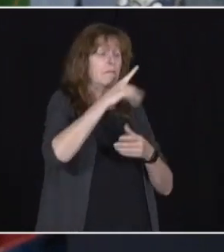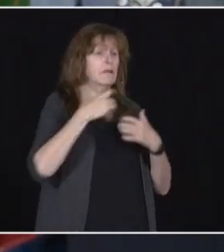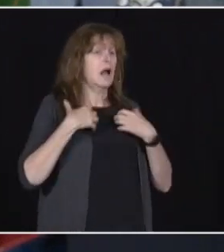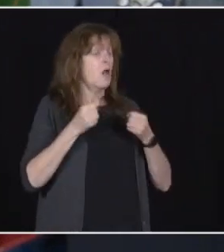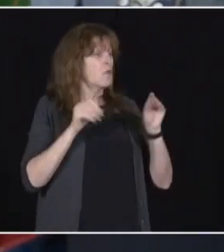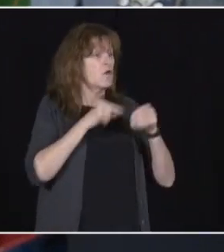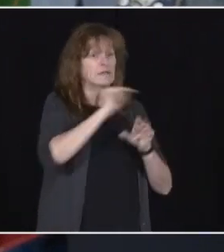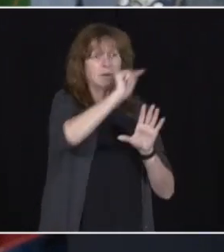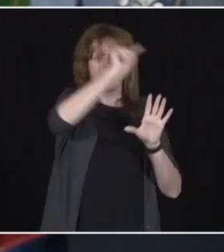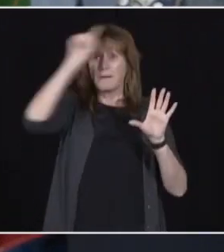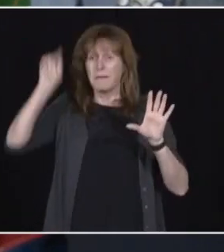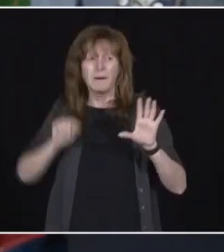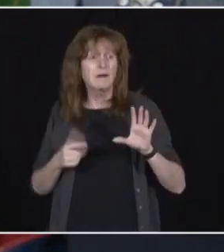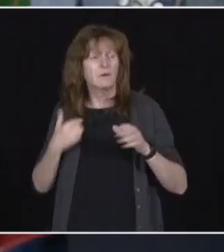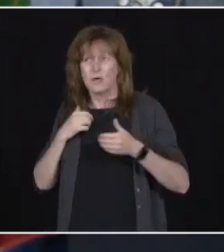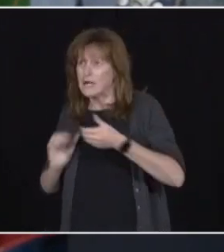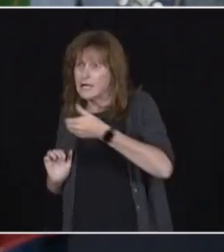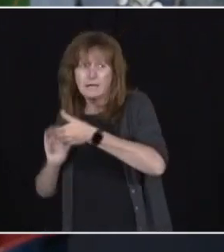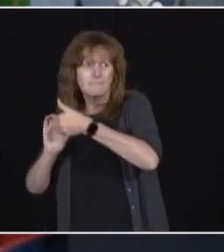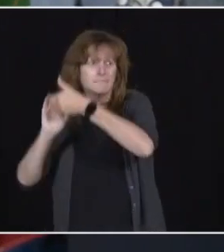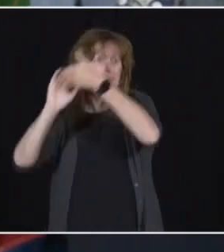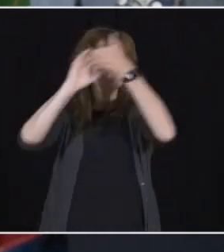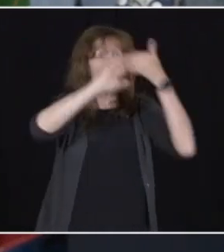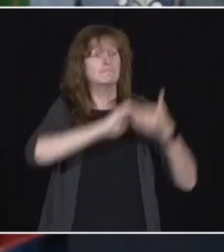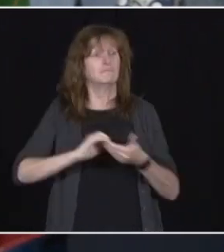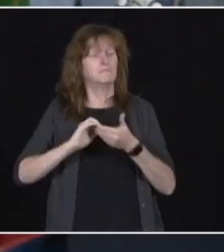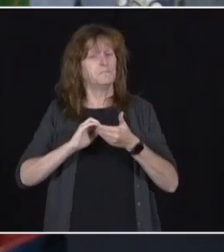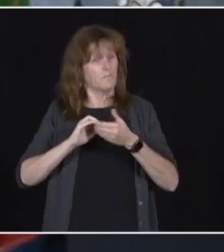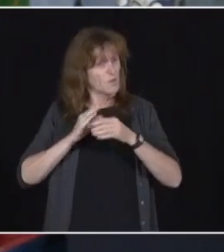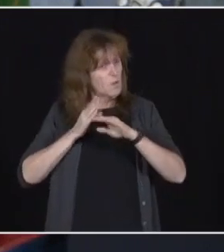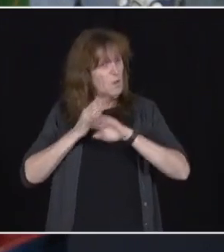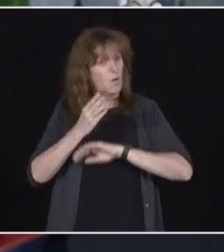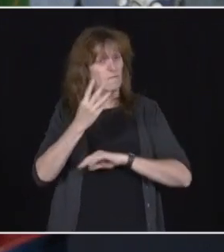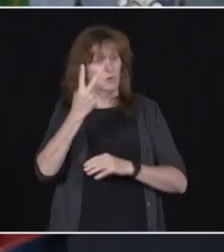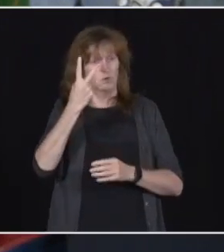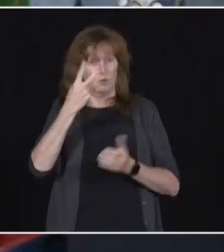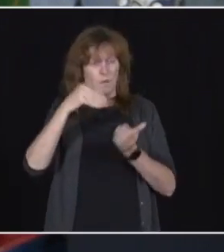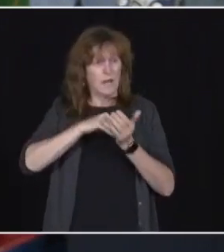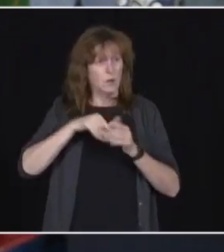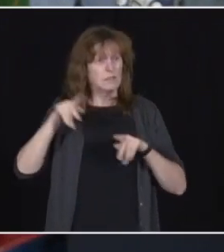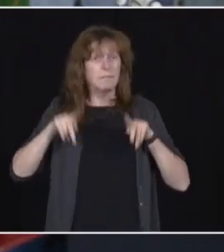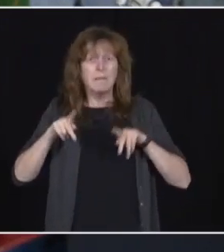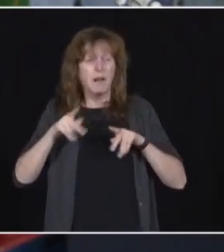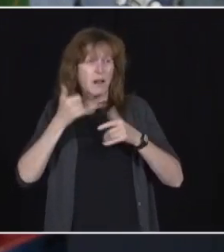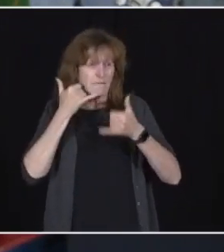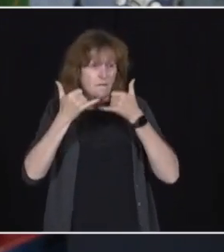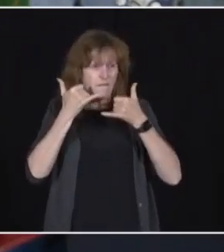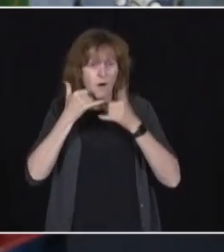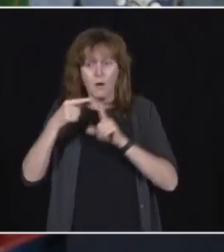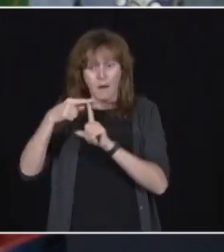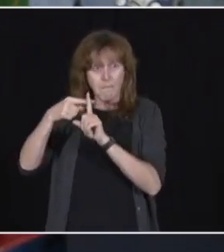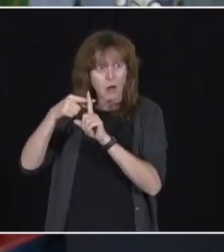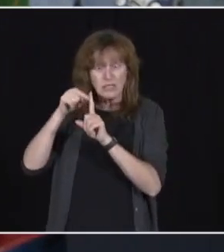To build up an army of 2000 context tracers , to follow-up on each case. We are now exceeding